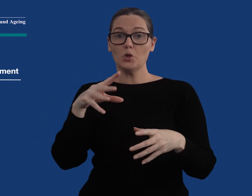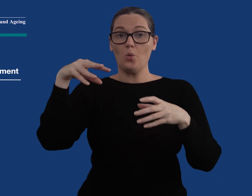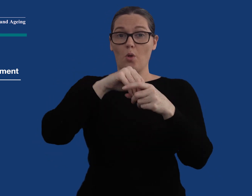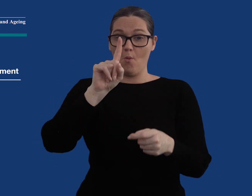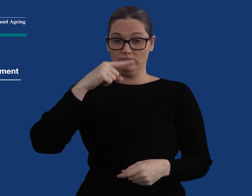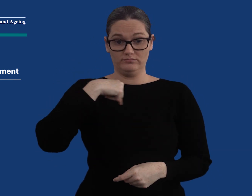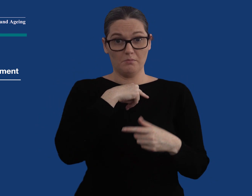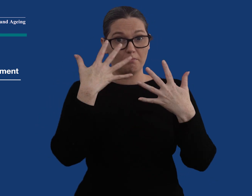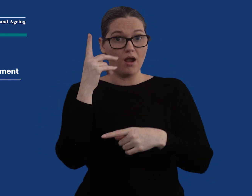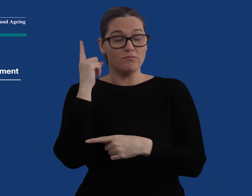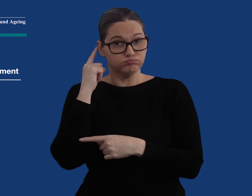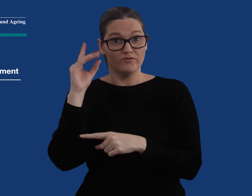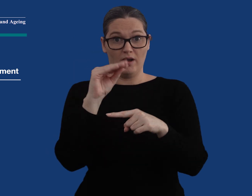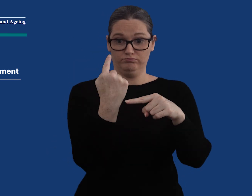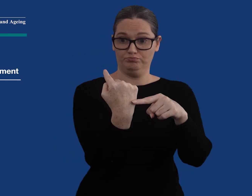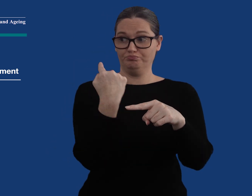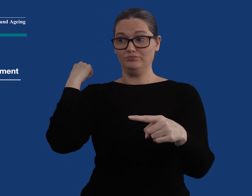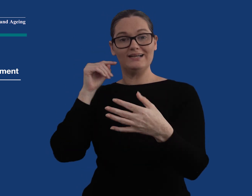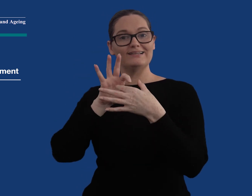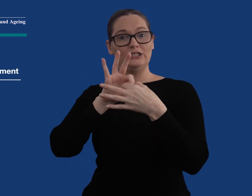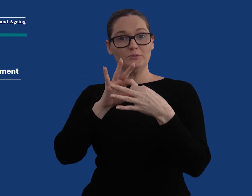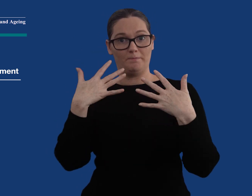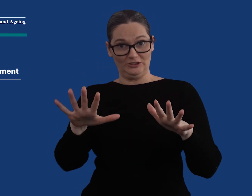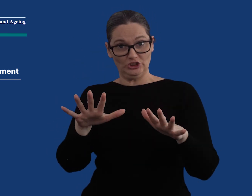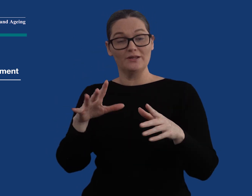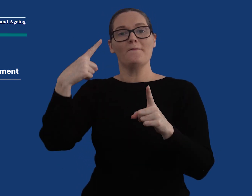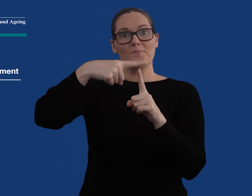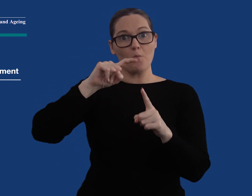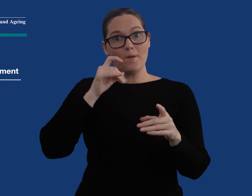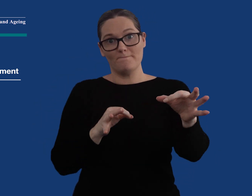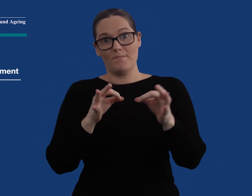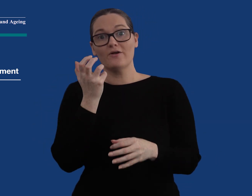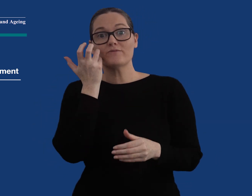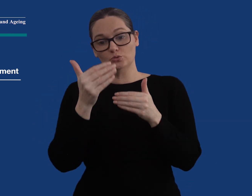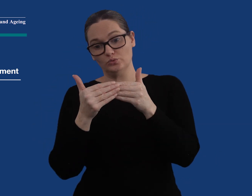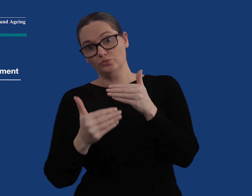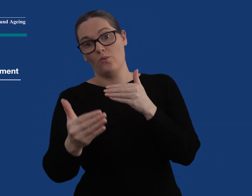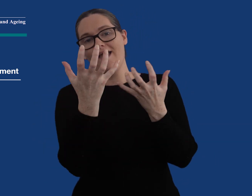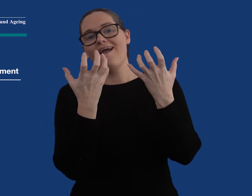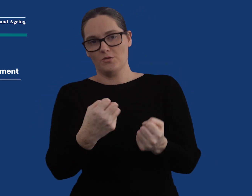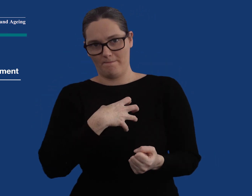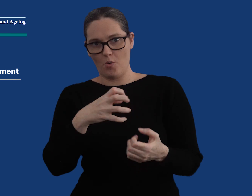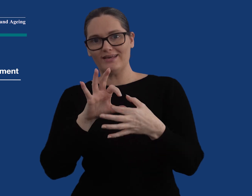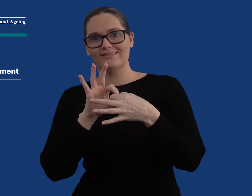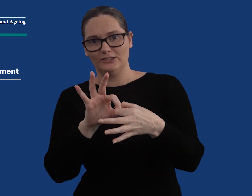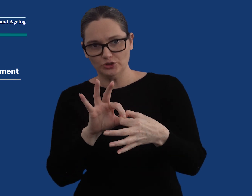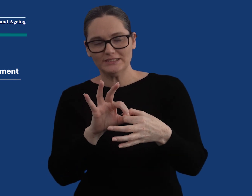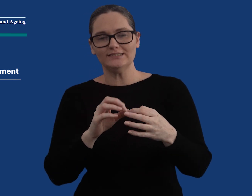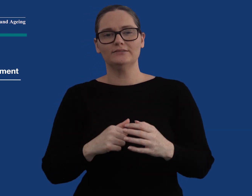This includes what we have already heard through significant engagement to-date, as well as further engagement.